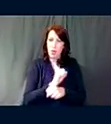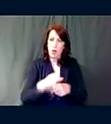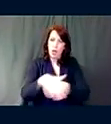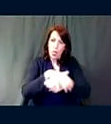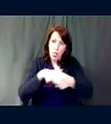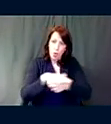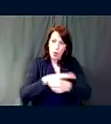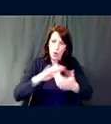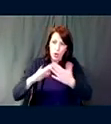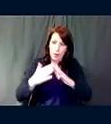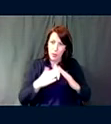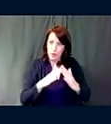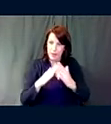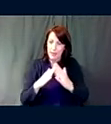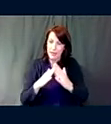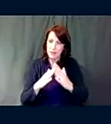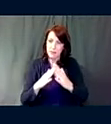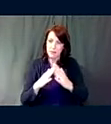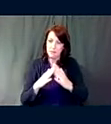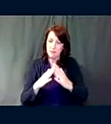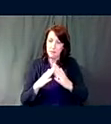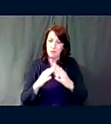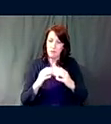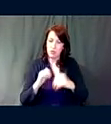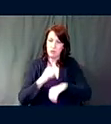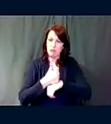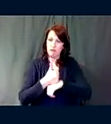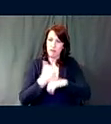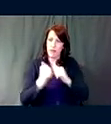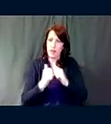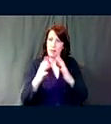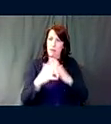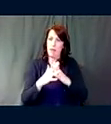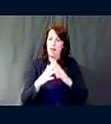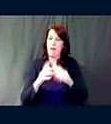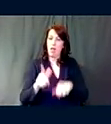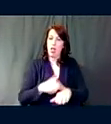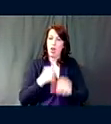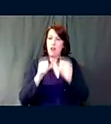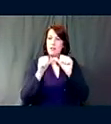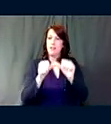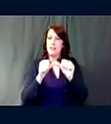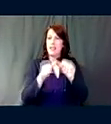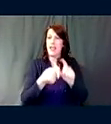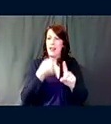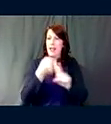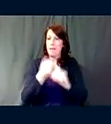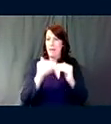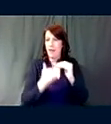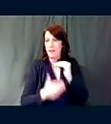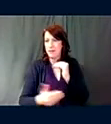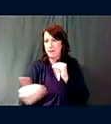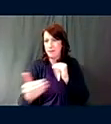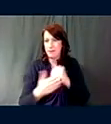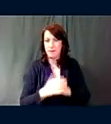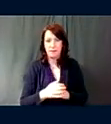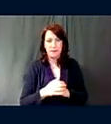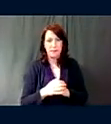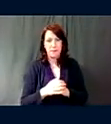TO MAKE SURE WE'RE WORKING WITH LOCAL COMMUNITIES TO IMPLEMENT AND TO HAVE A LONG SUSTAINED EFFECT.